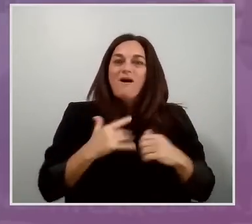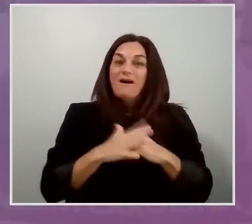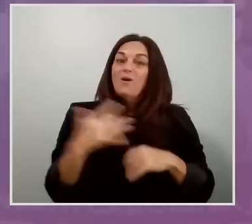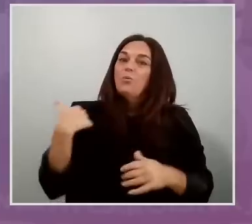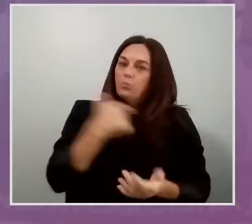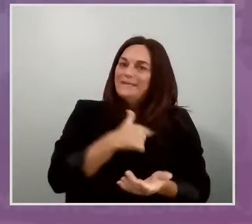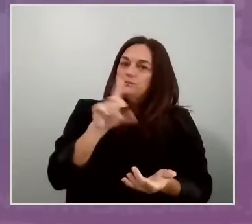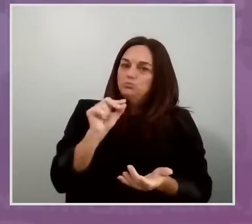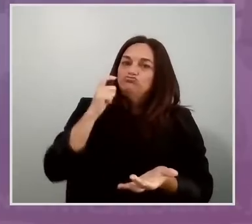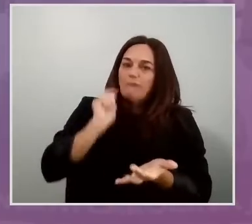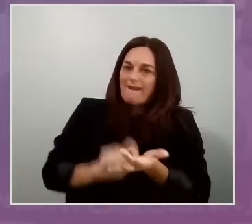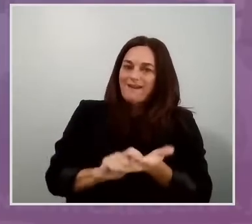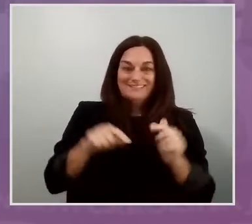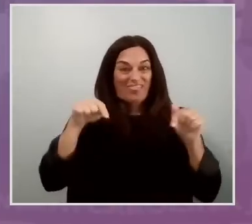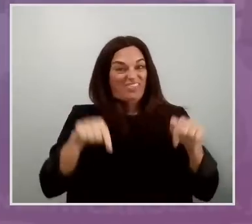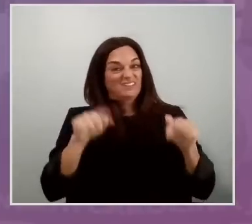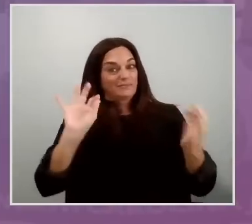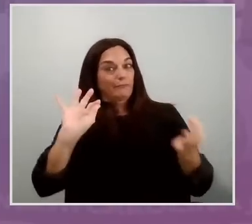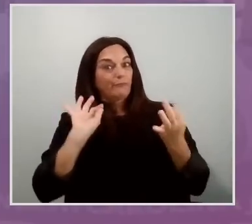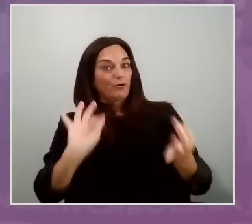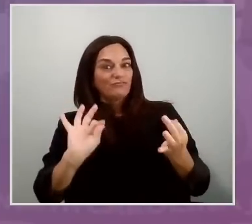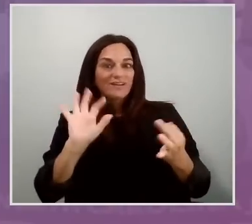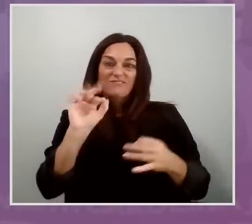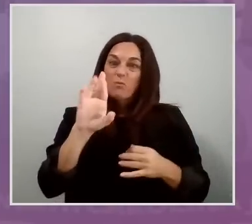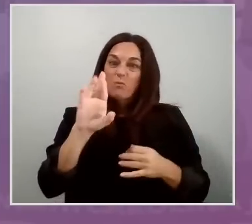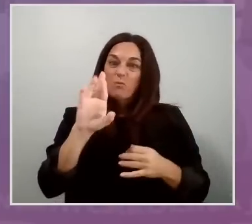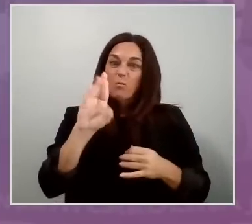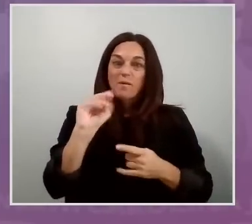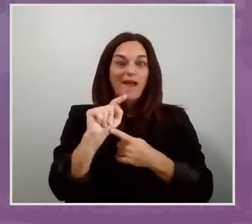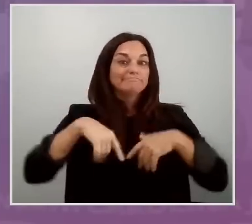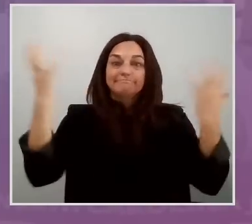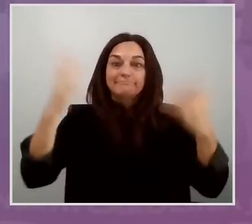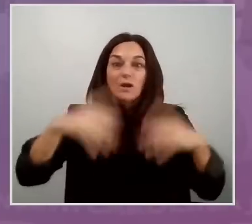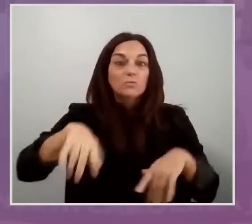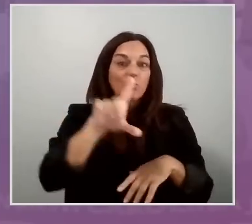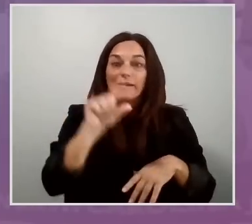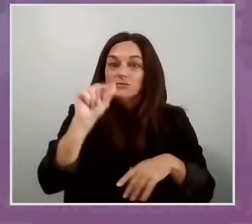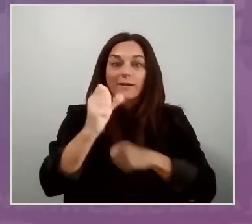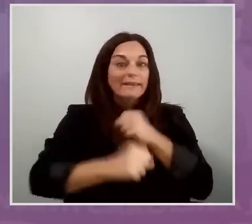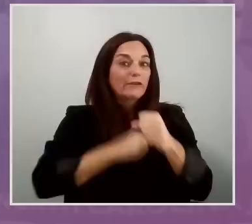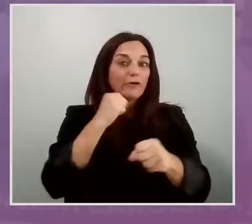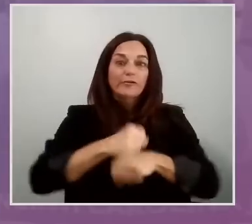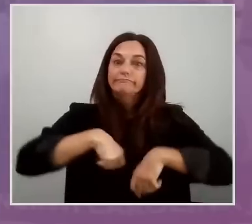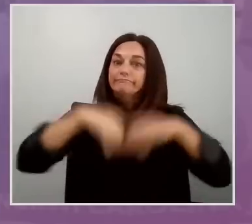PEOPLE AT THE CAMPAIGN. ALL KINDS OF THINGS GOING ON. WE RECOGNIZE THIS IS NOT THE